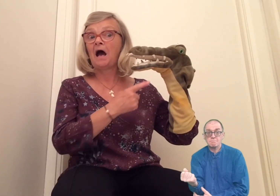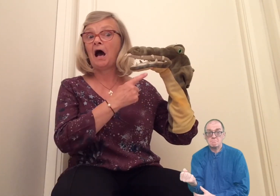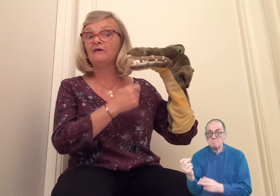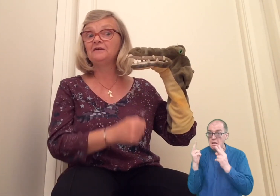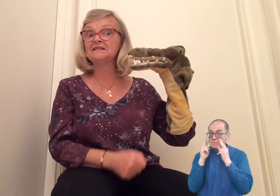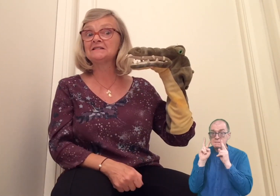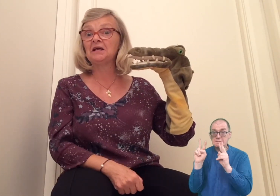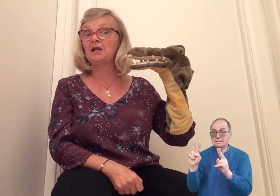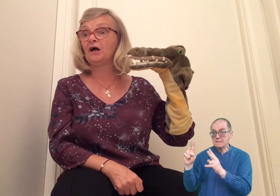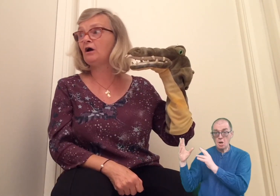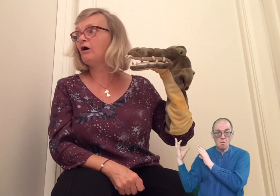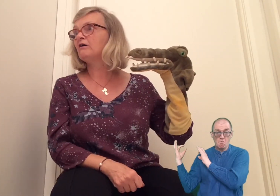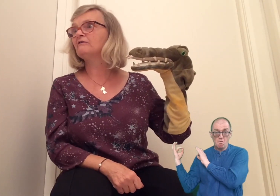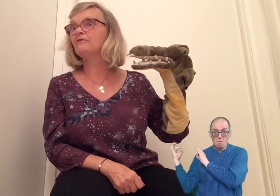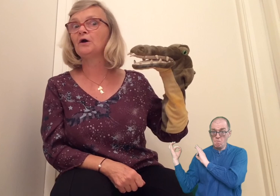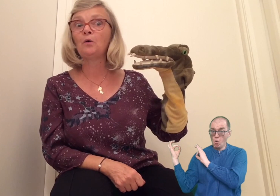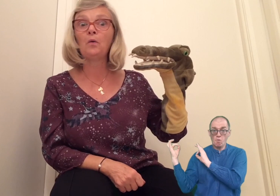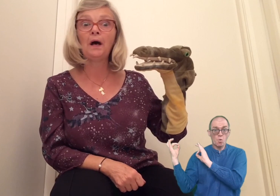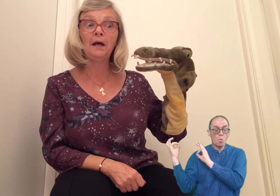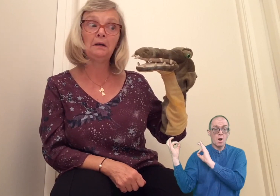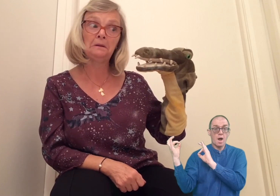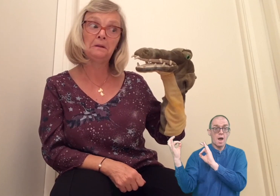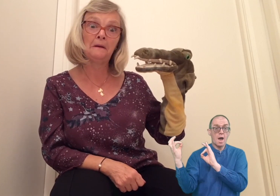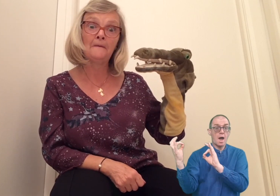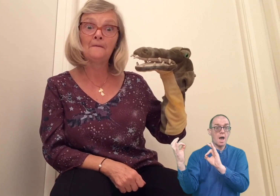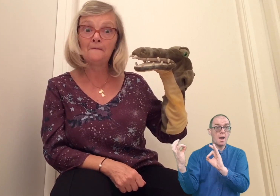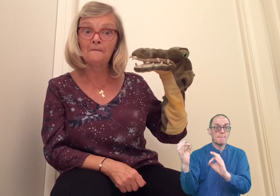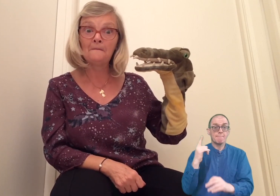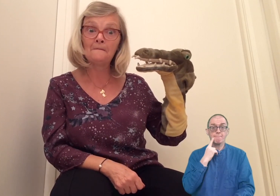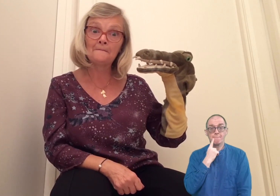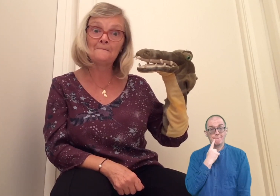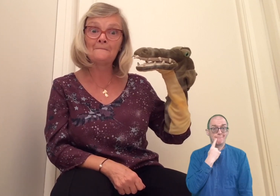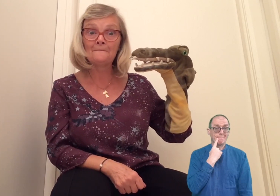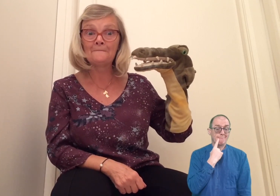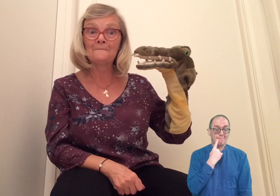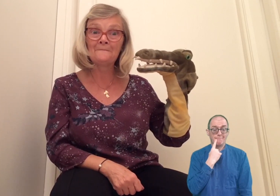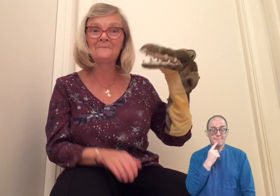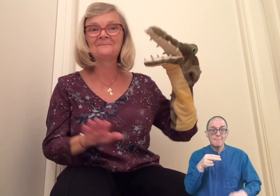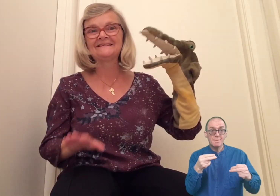Havenae seen her for a while… * Humming *